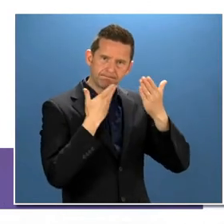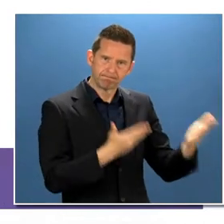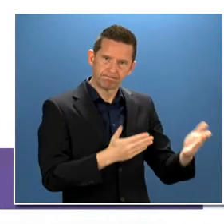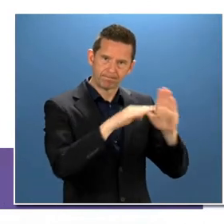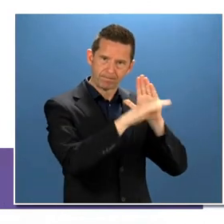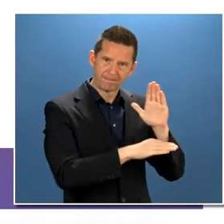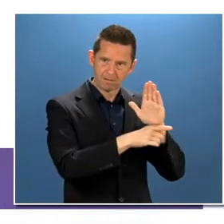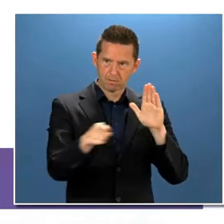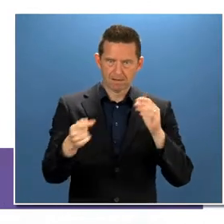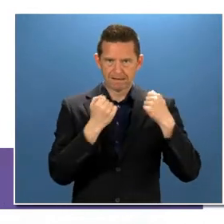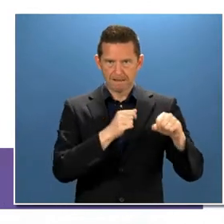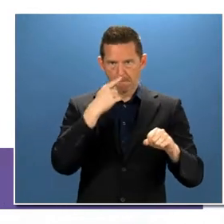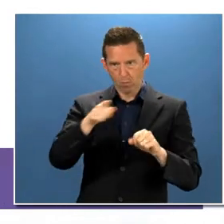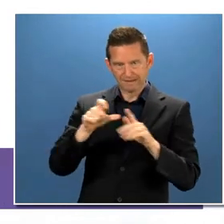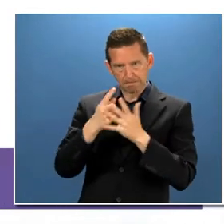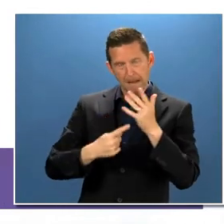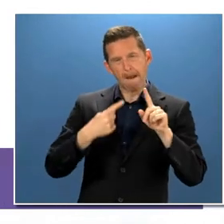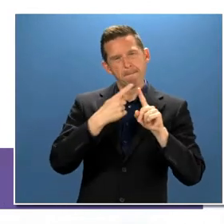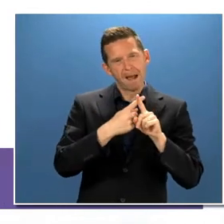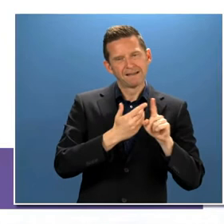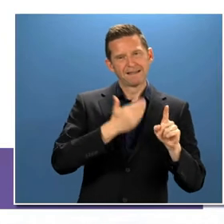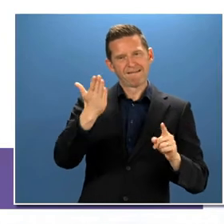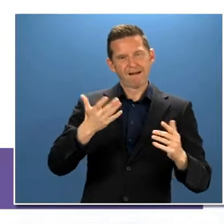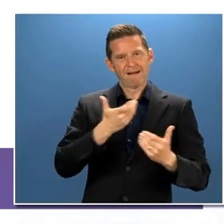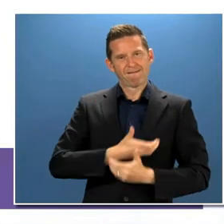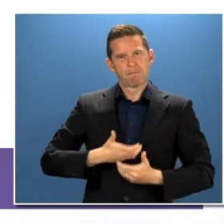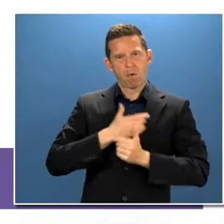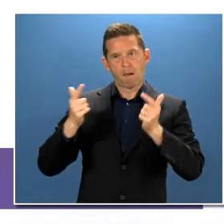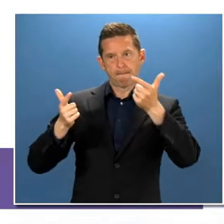employers so that they are comfortable employing people with disability and